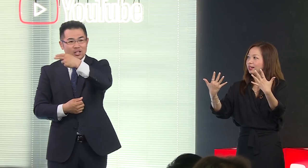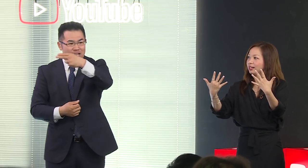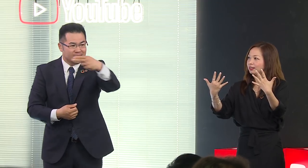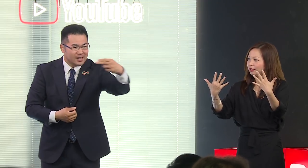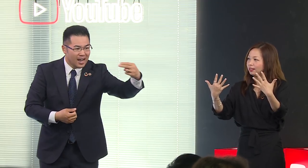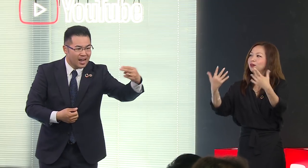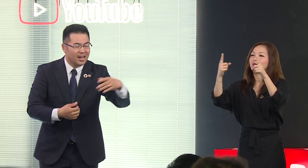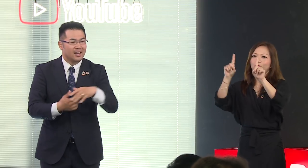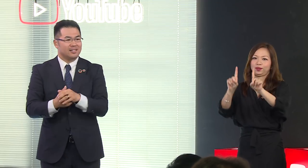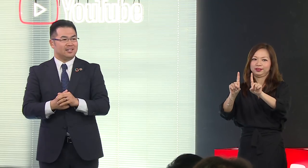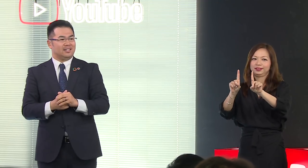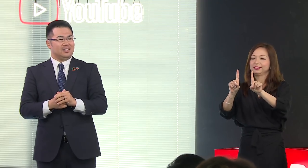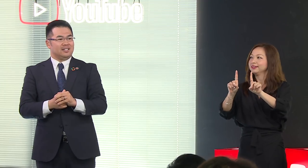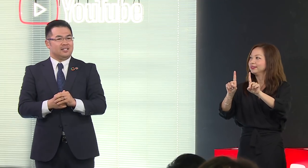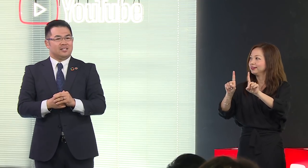Macau, Korea, China, Iran, Pakistan, Nepal, -- hmm.